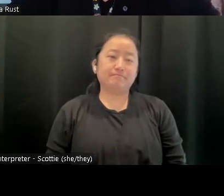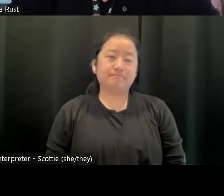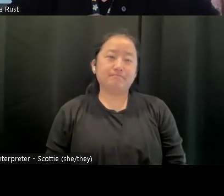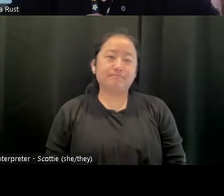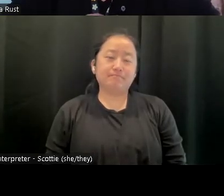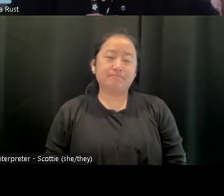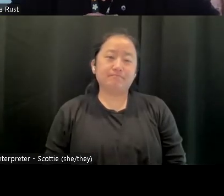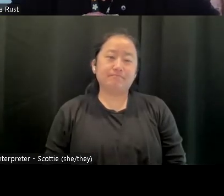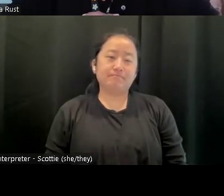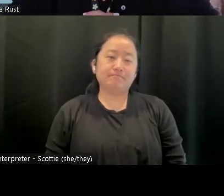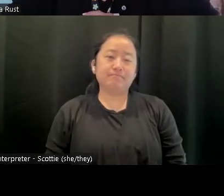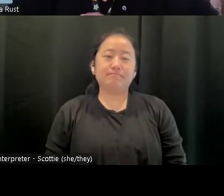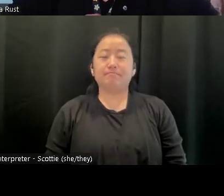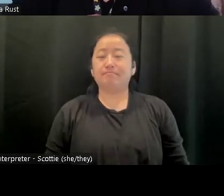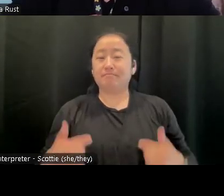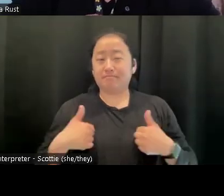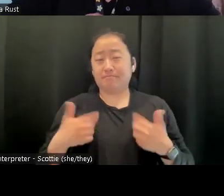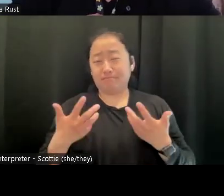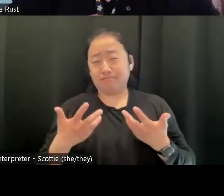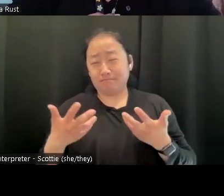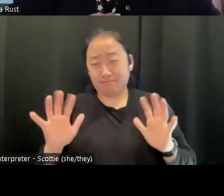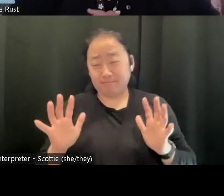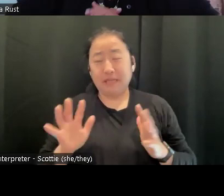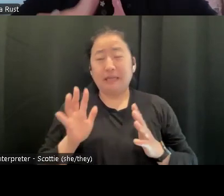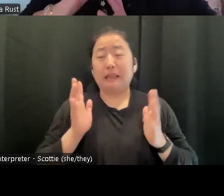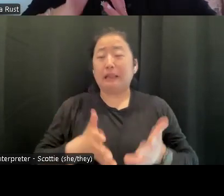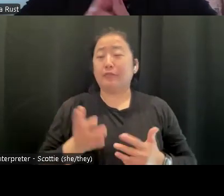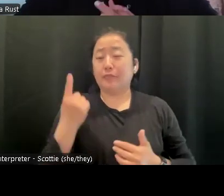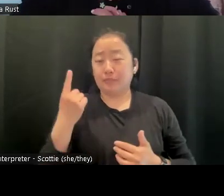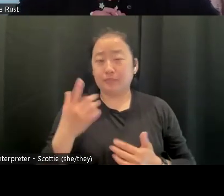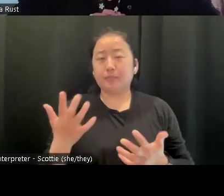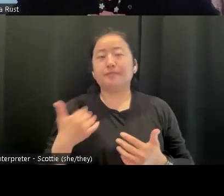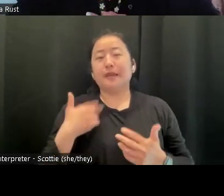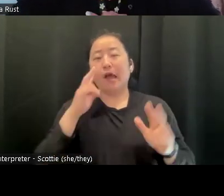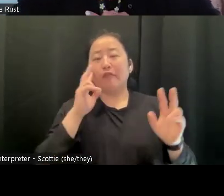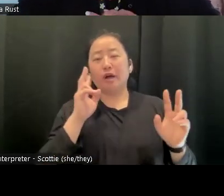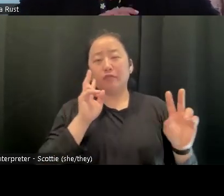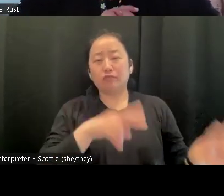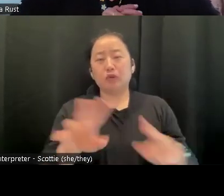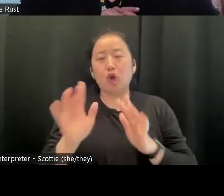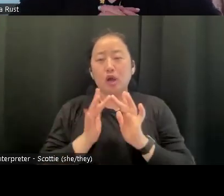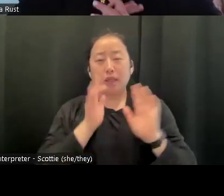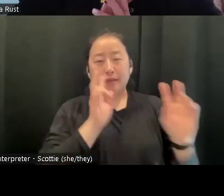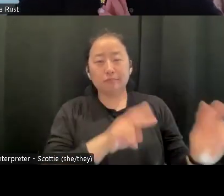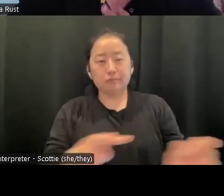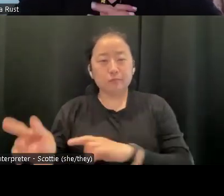And that is all I have left except there is a tour, a virtual tour of our Tools For Life lab.